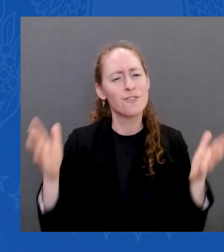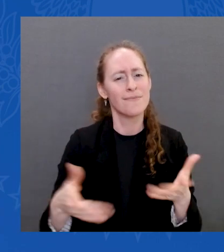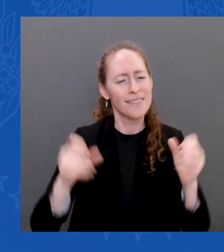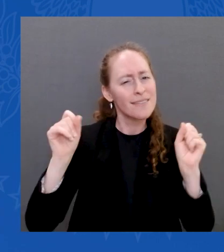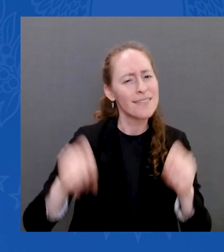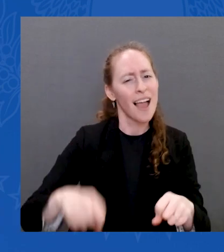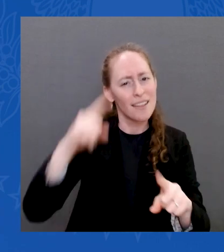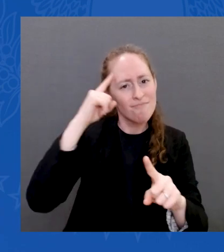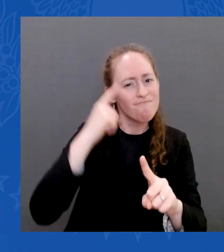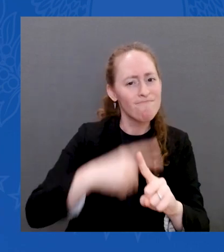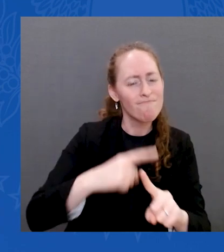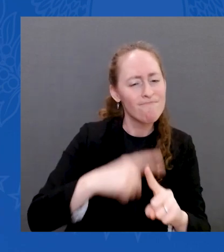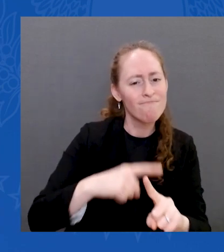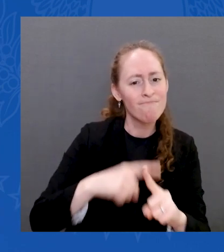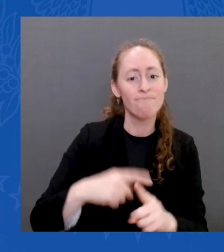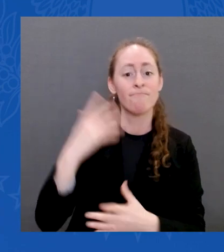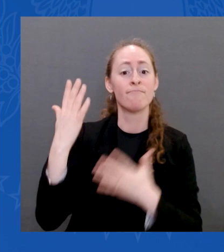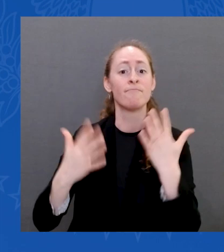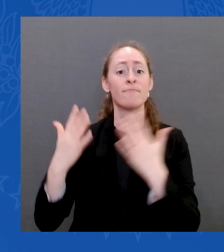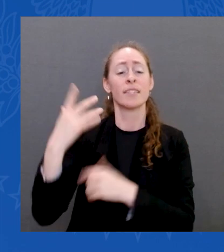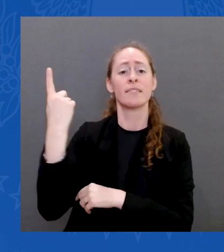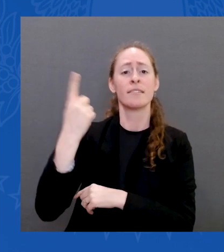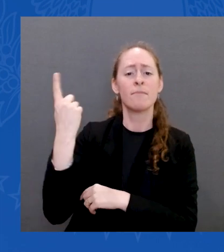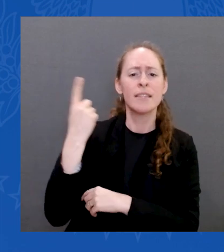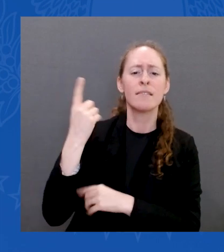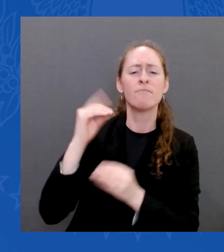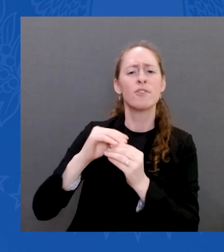because you showed her what that meant.